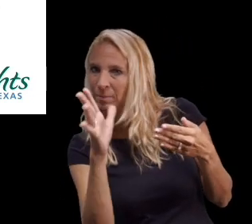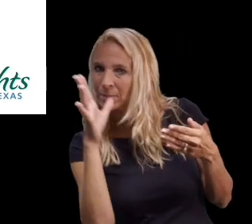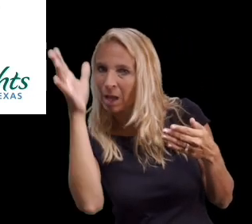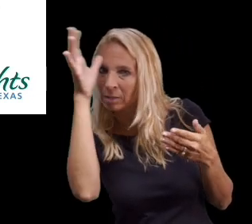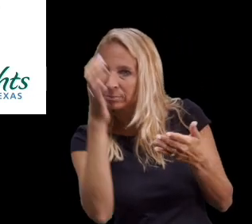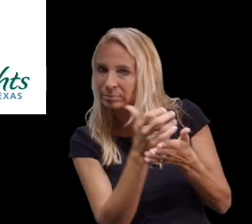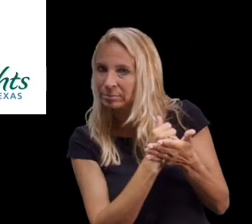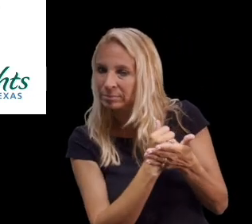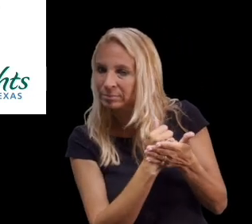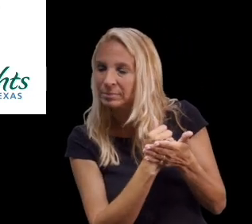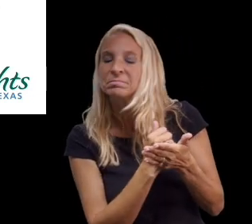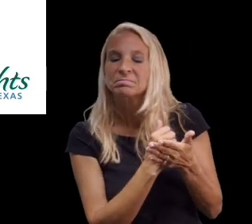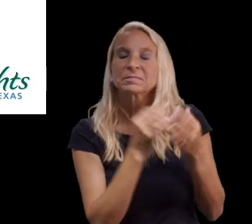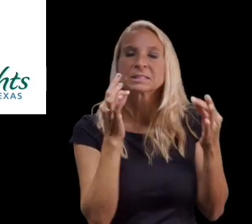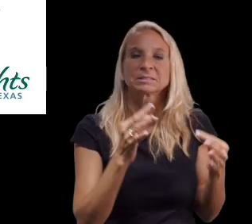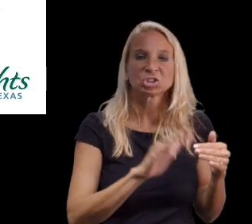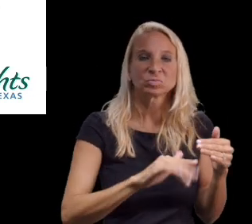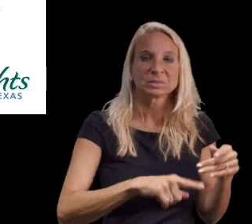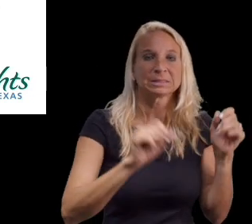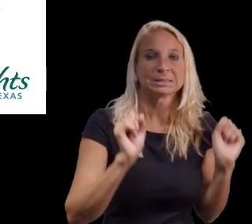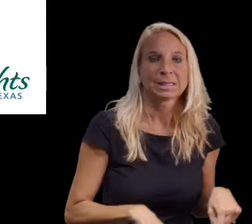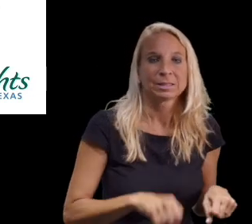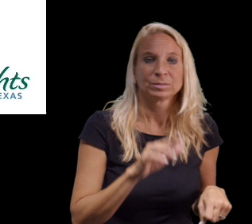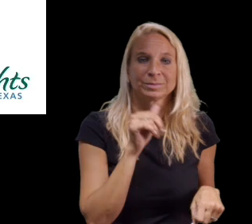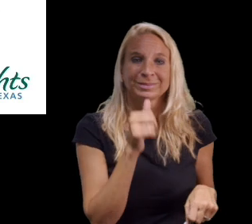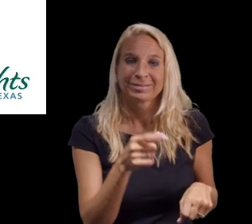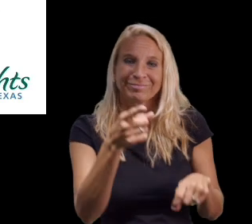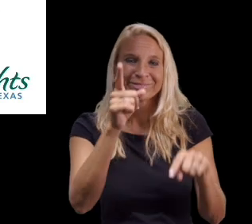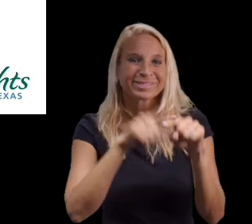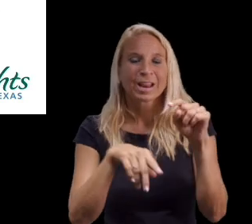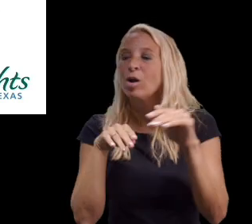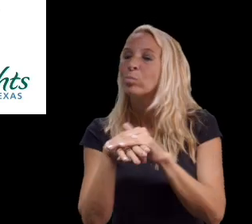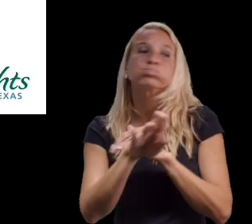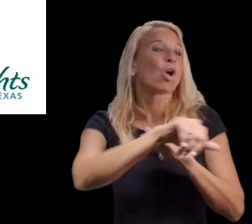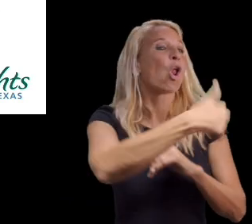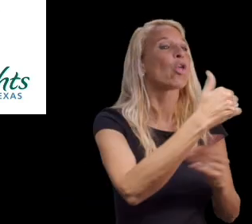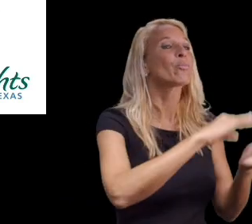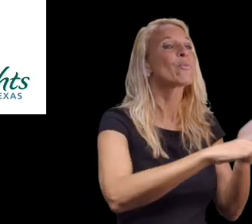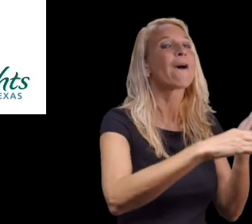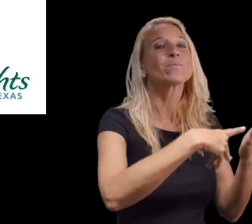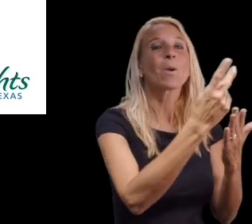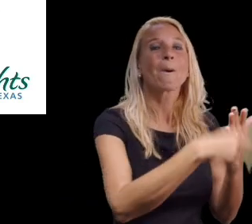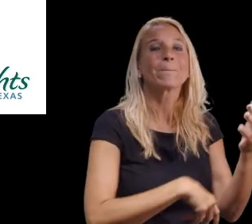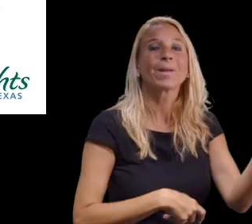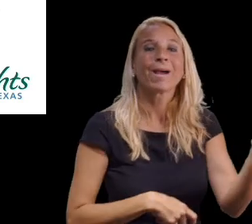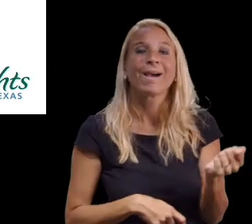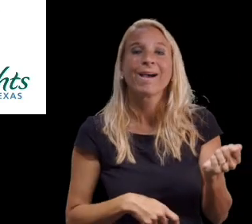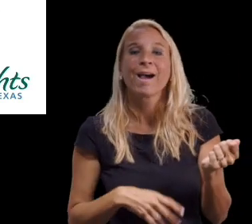in determining a child's eligibility. You cannot be enrolled in another waiver program